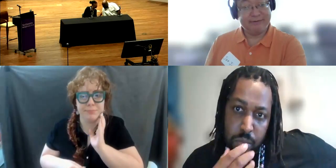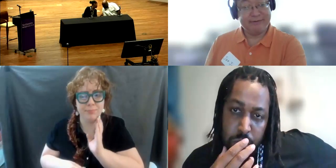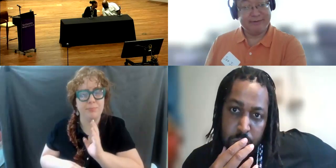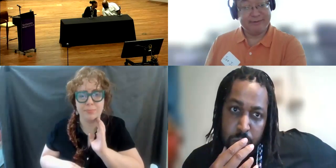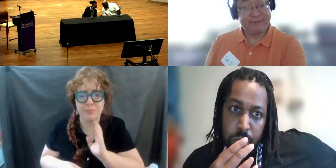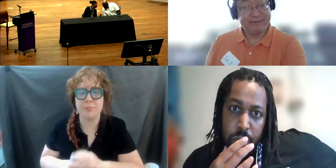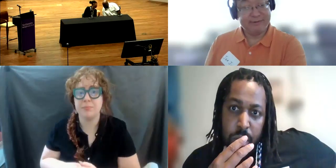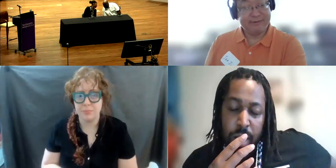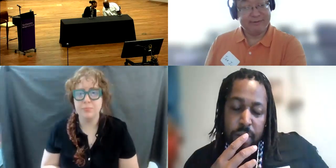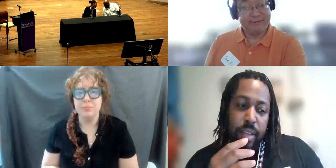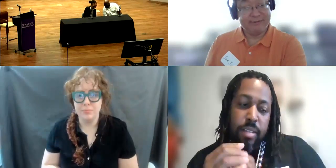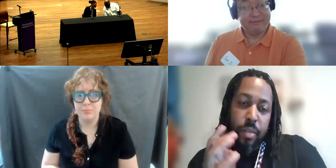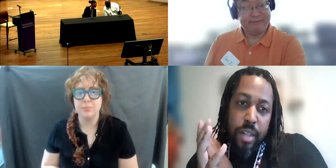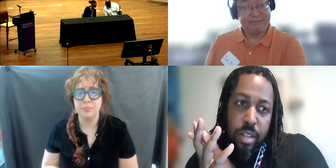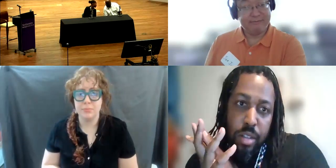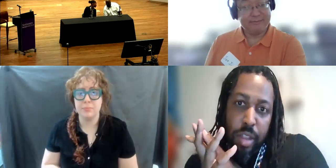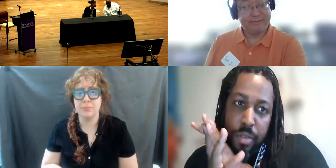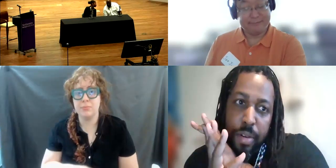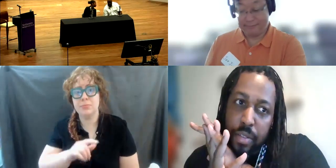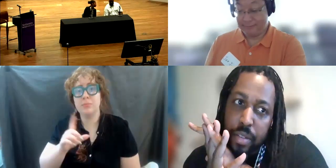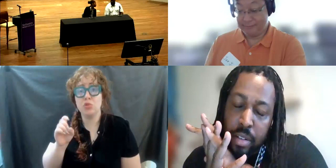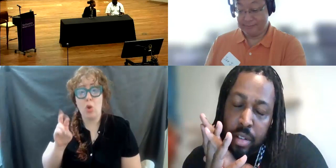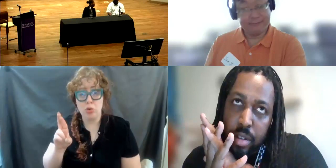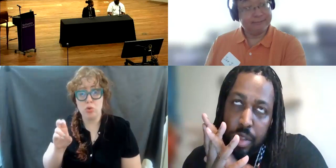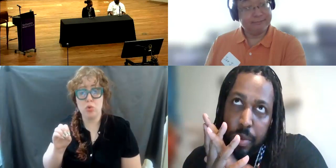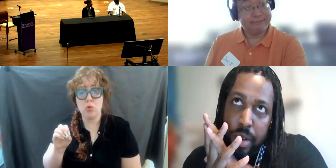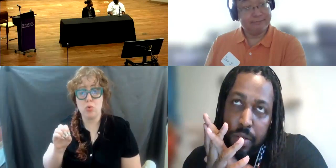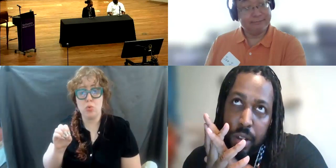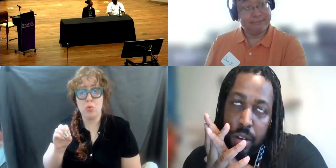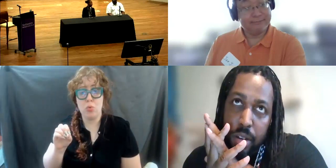Now, I love this throne, the throne of thread, of thought,